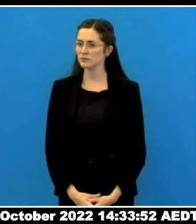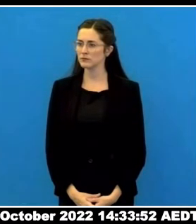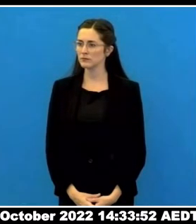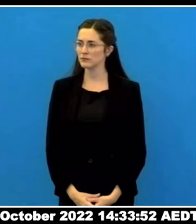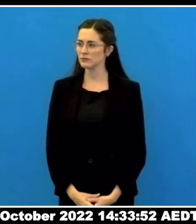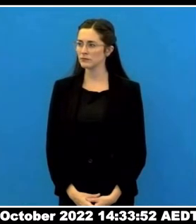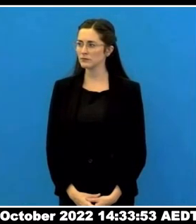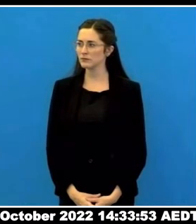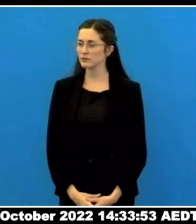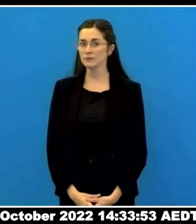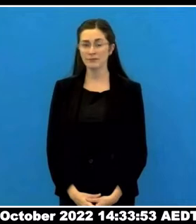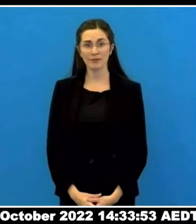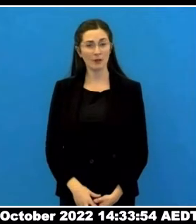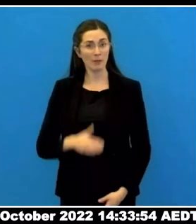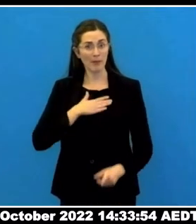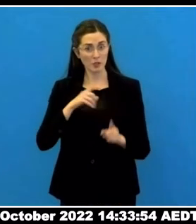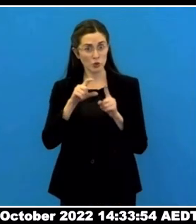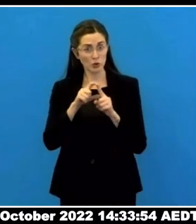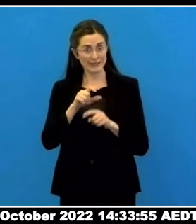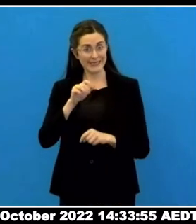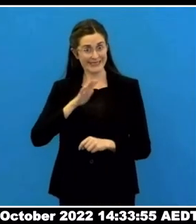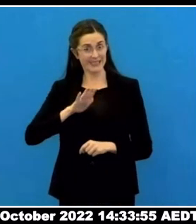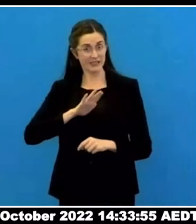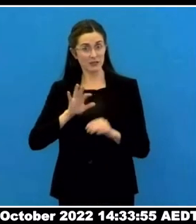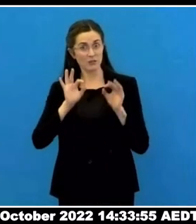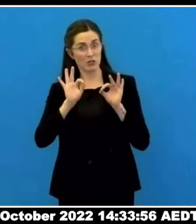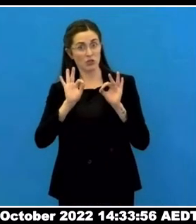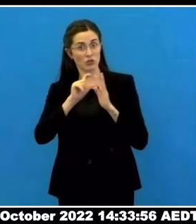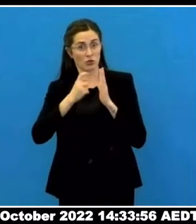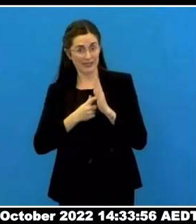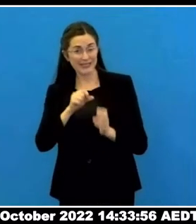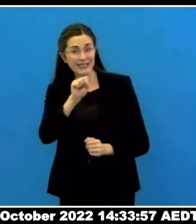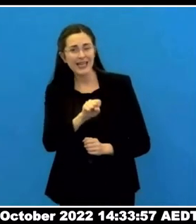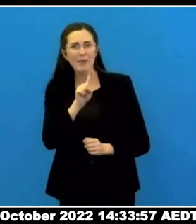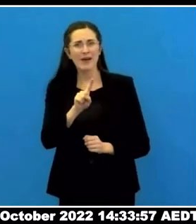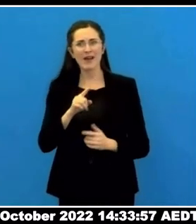Yes, my daughter does need specialists, but we don't see the outcome from specialists.